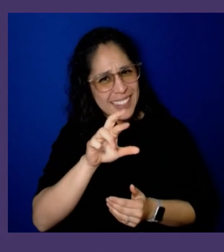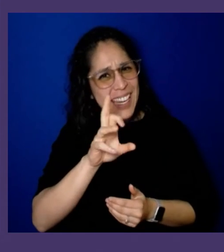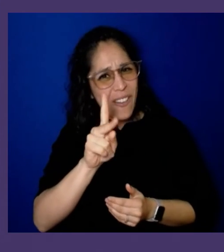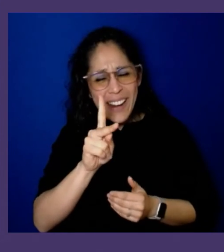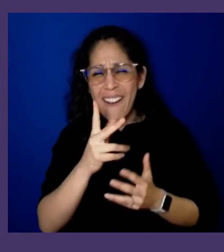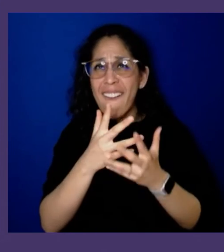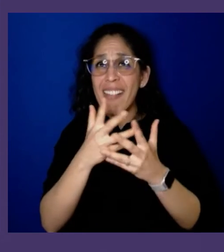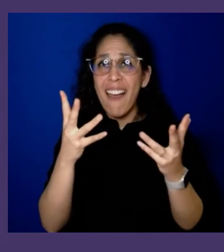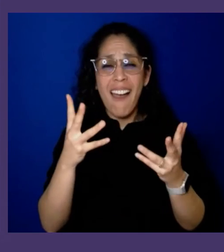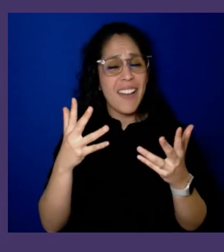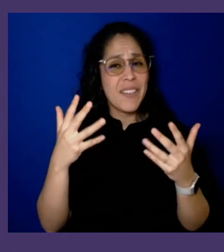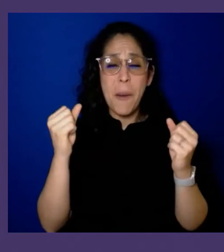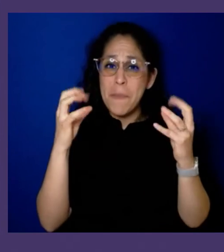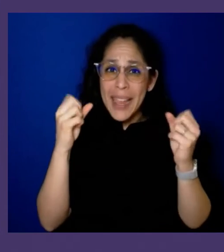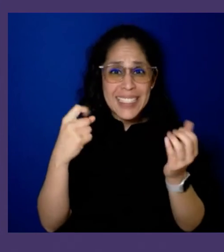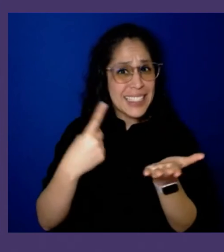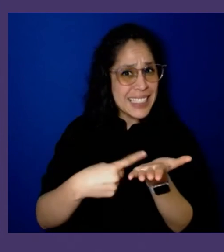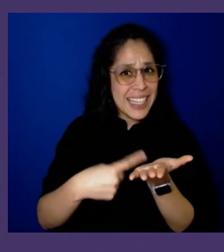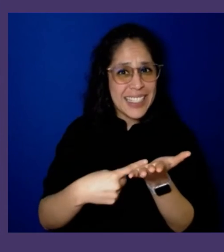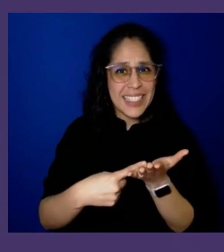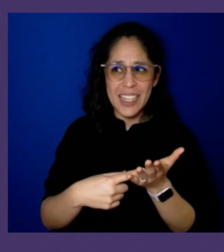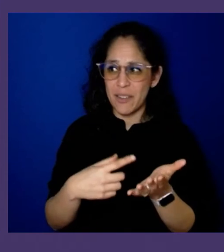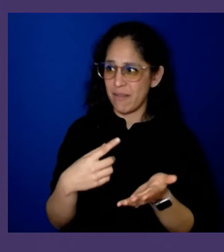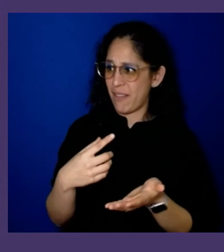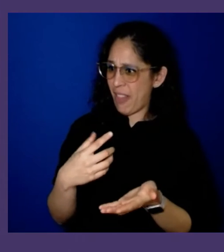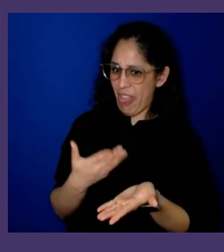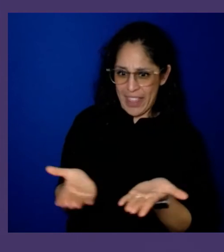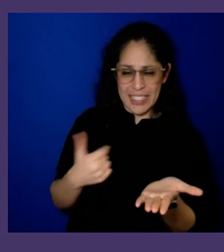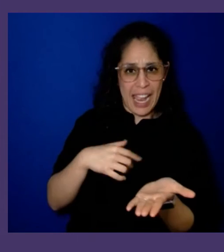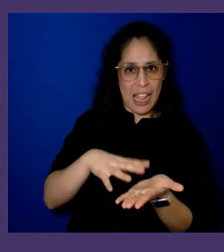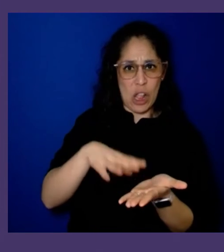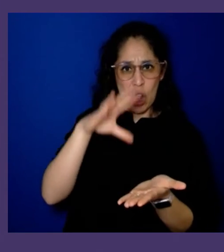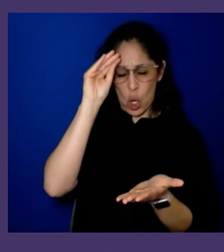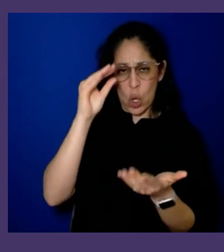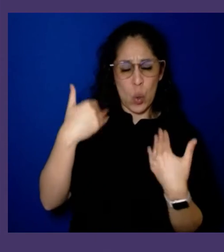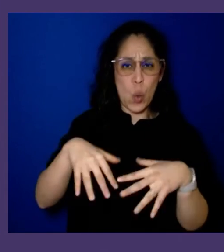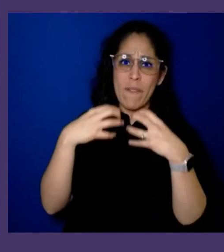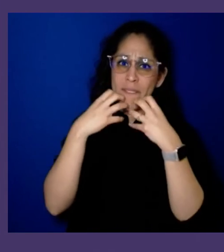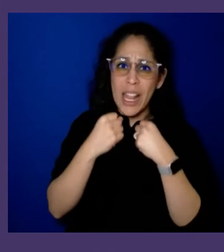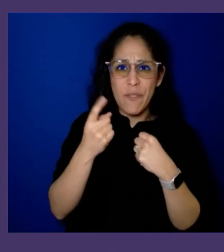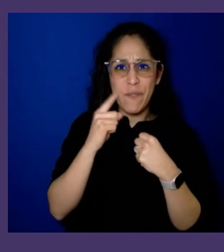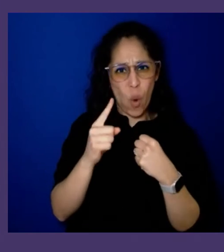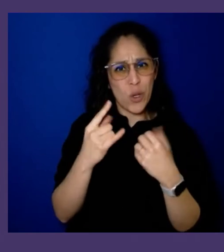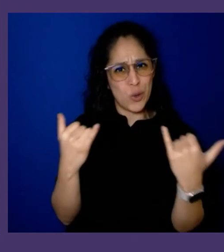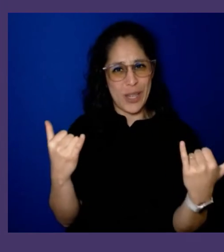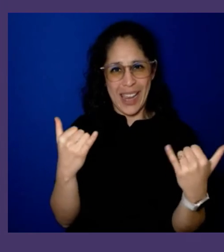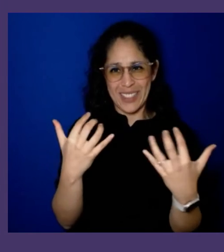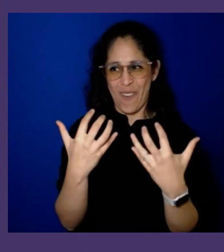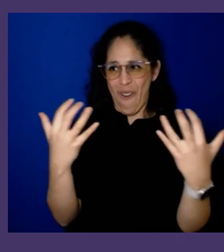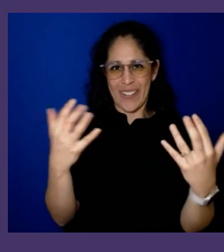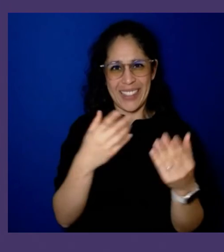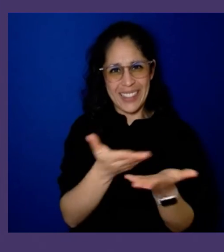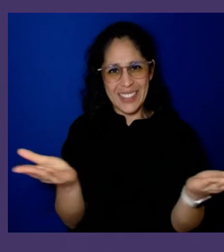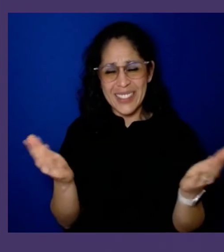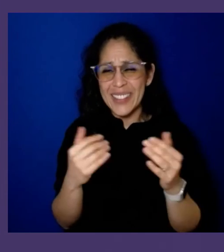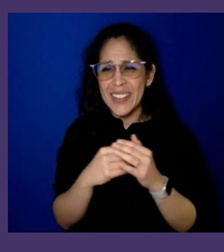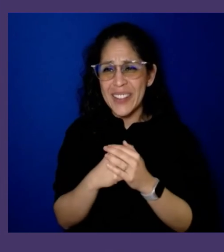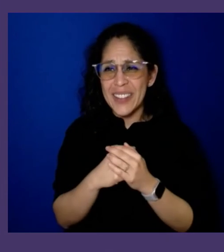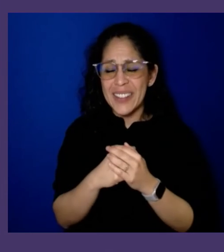so much valuable takeaways for the audience today. Just a fantastic segment with my fellow panelists.